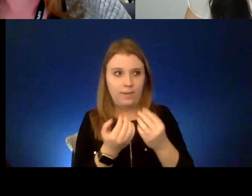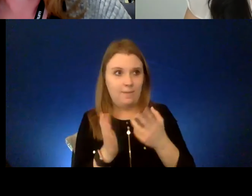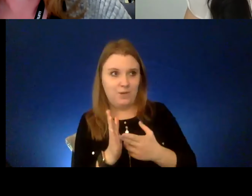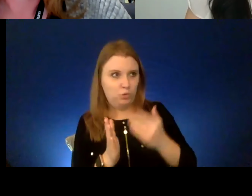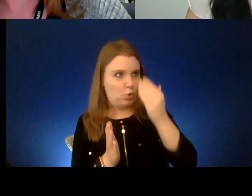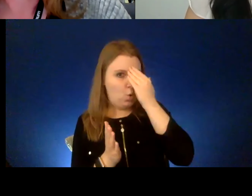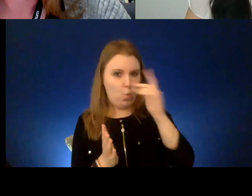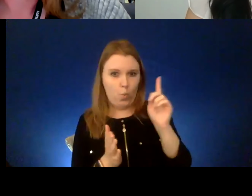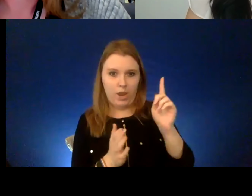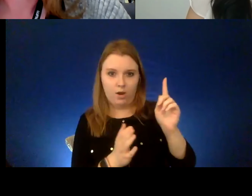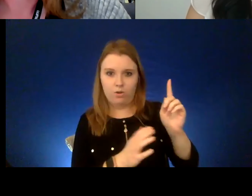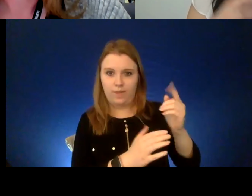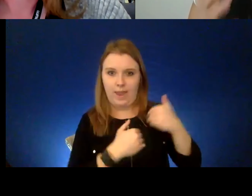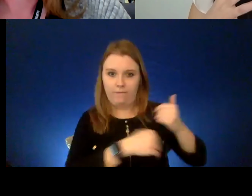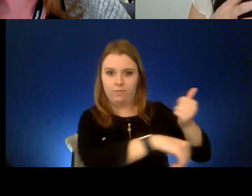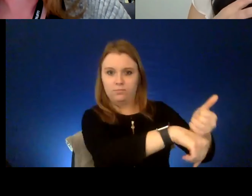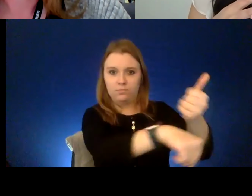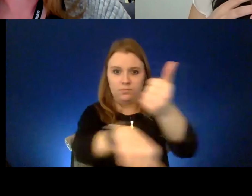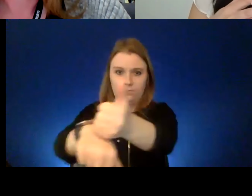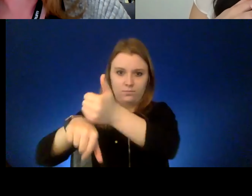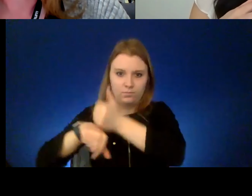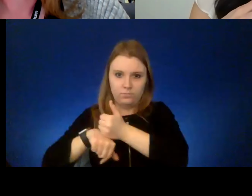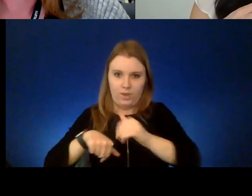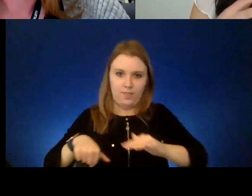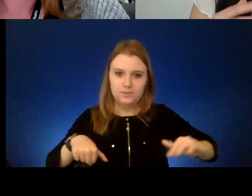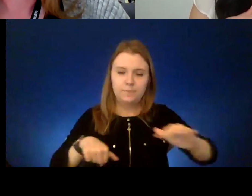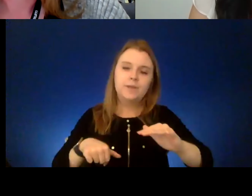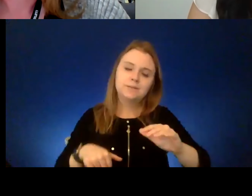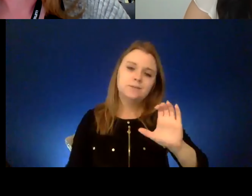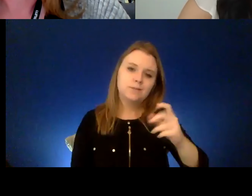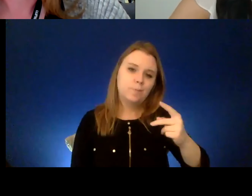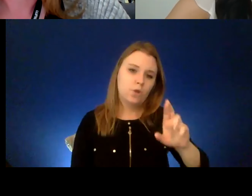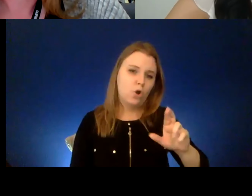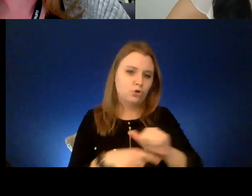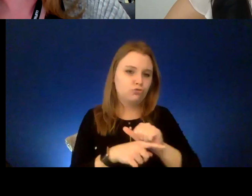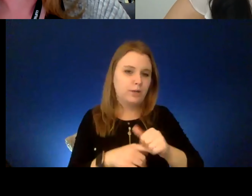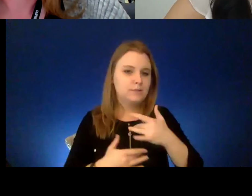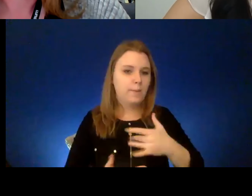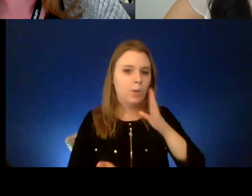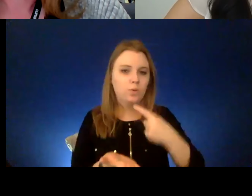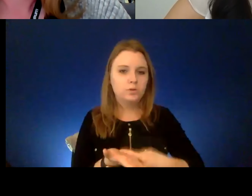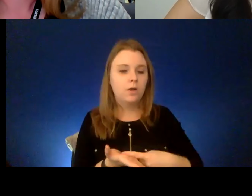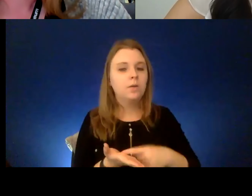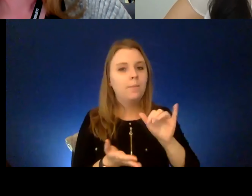throughout the space. That's something you'll probably talk about in your CPR training, but just something to consider reminding people,